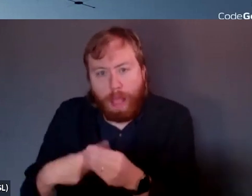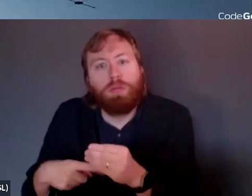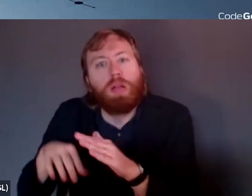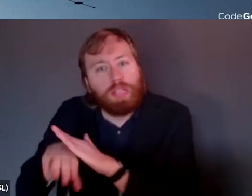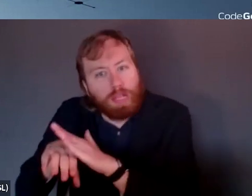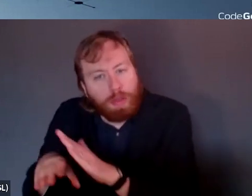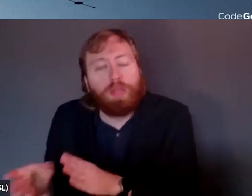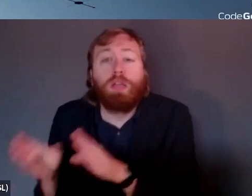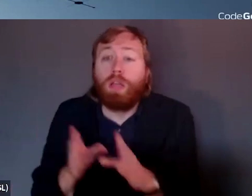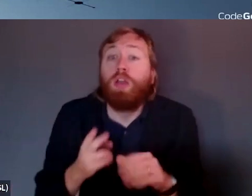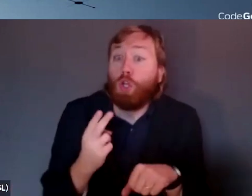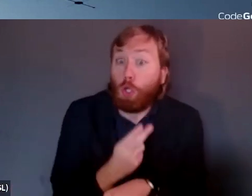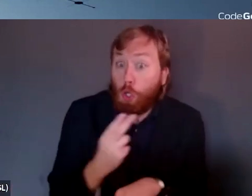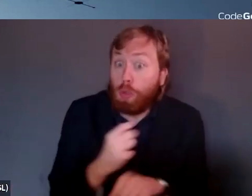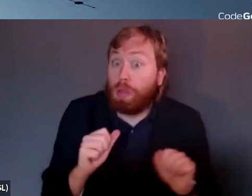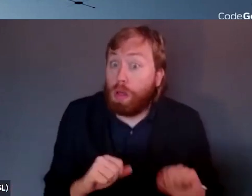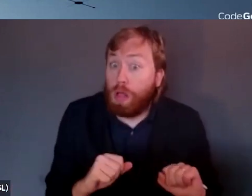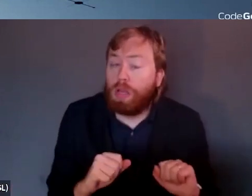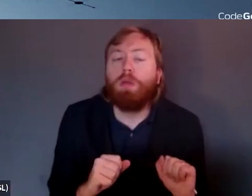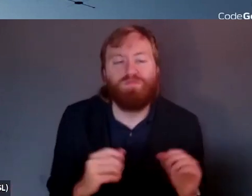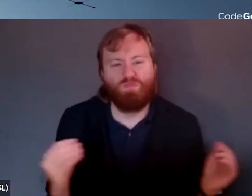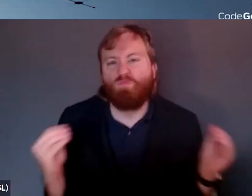but from a usability perspective, there's more we can do as well.